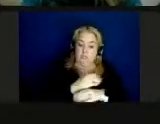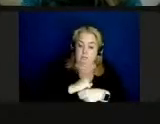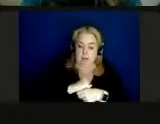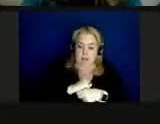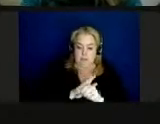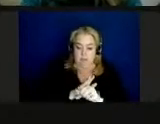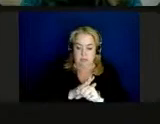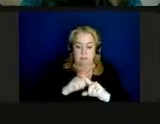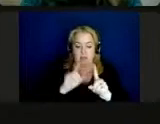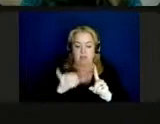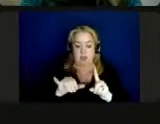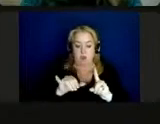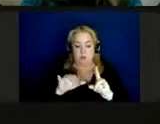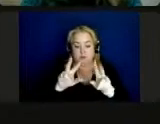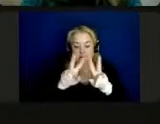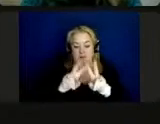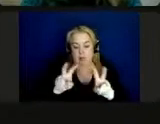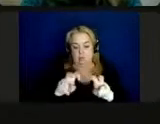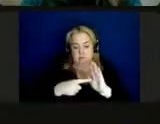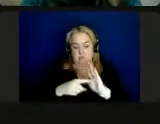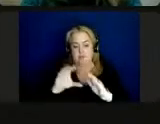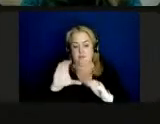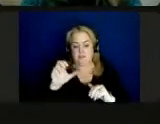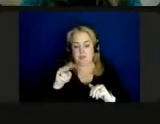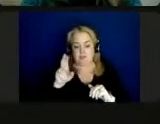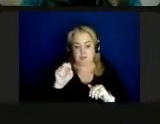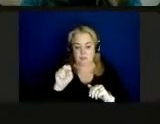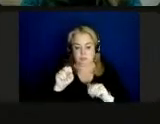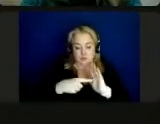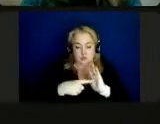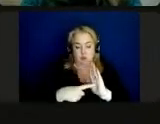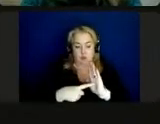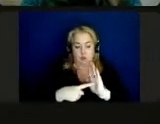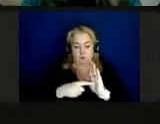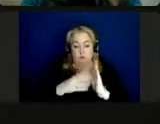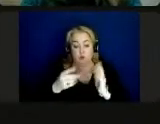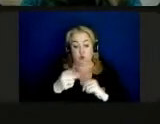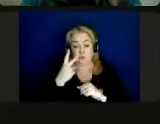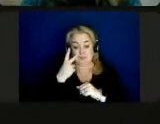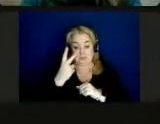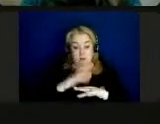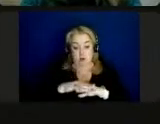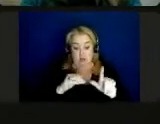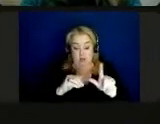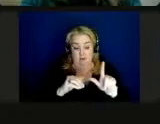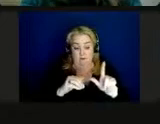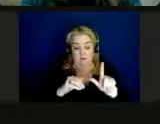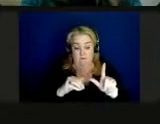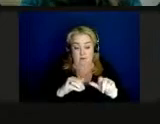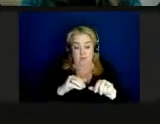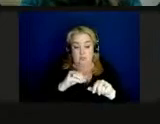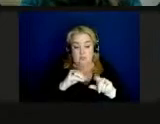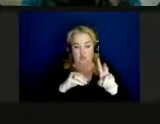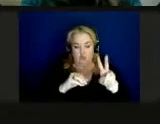THE RATE NOW 129 THINGS ARE